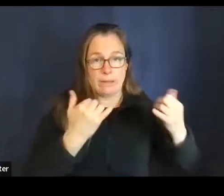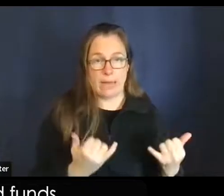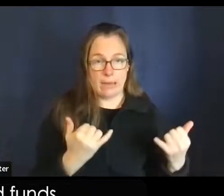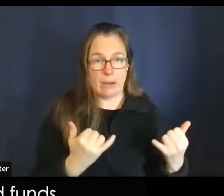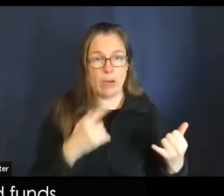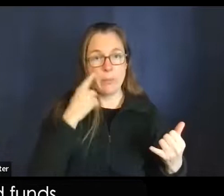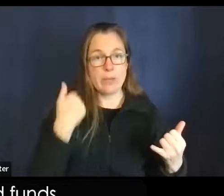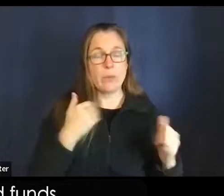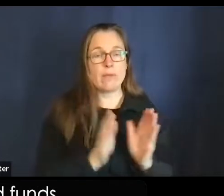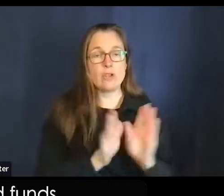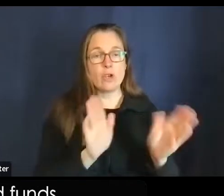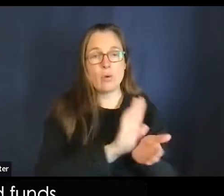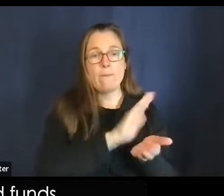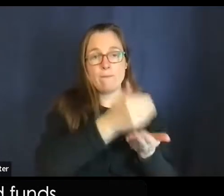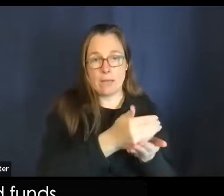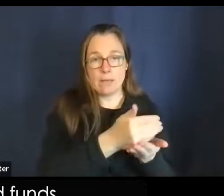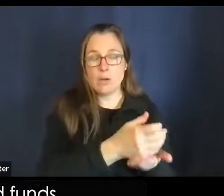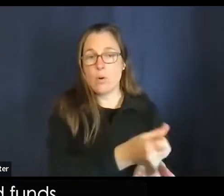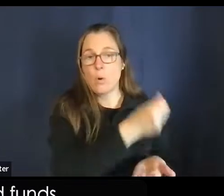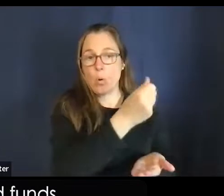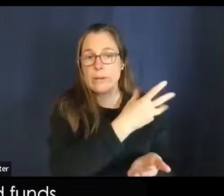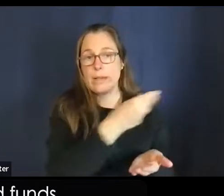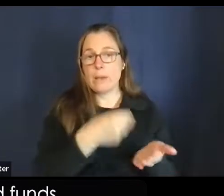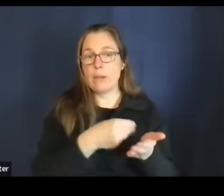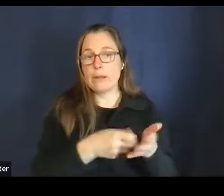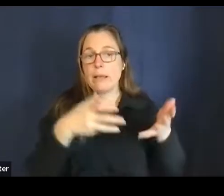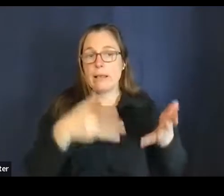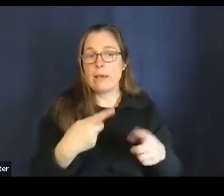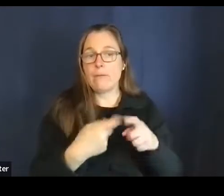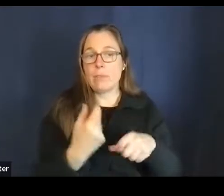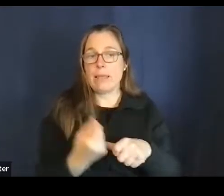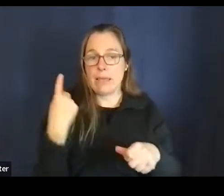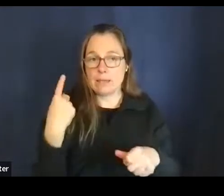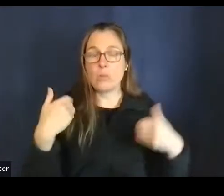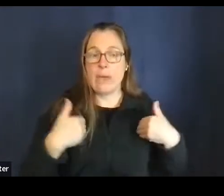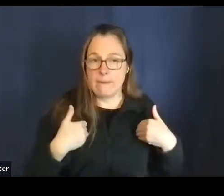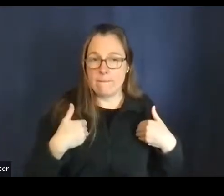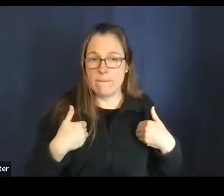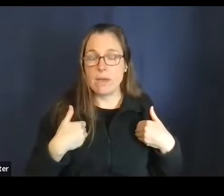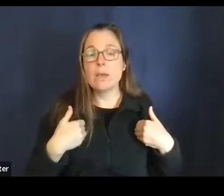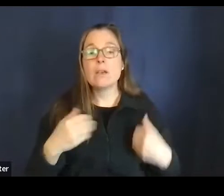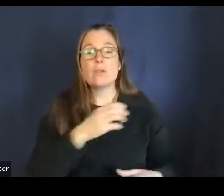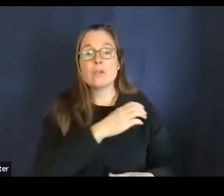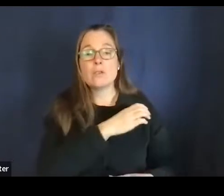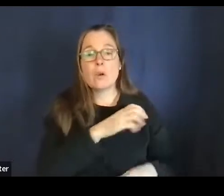contingency and funds that were leftover from last year as excess balance. So the council could earmark the funding that is needed